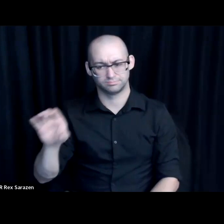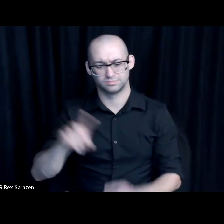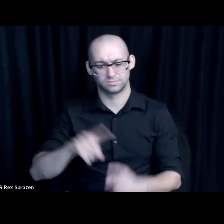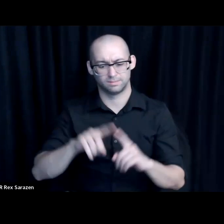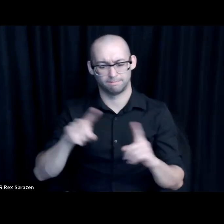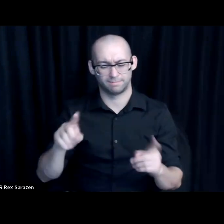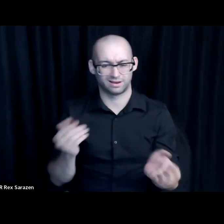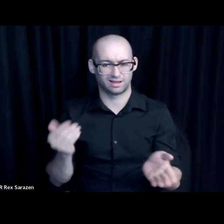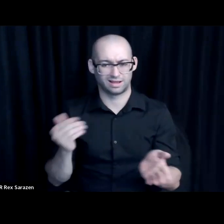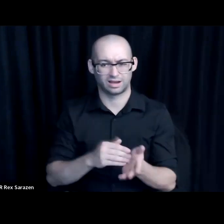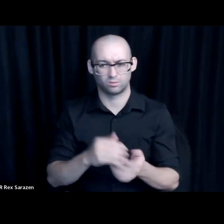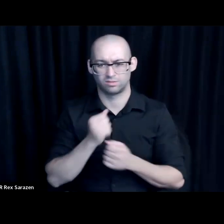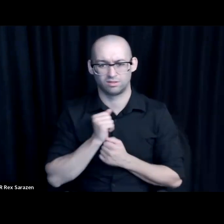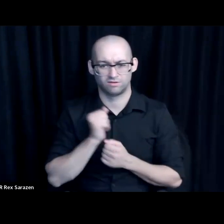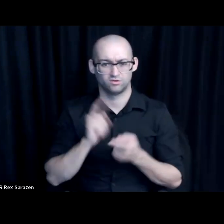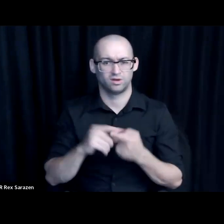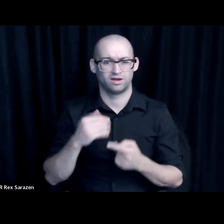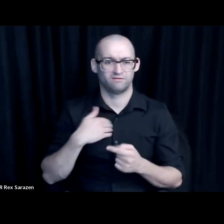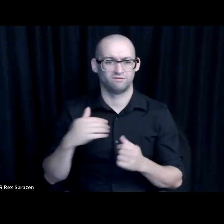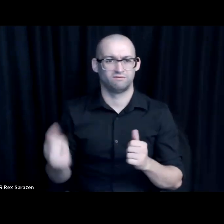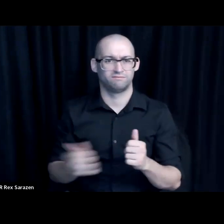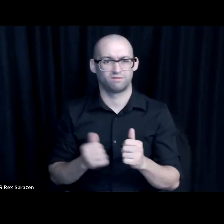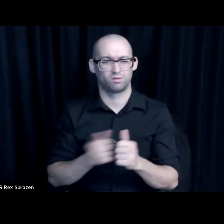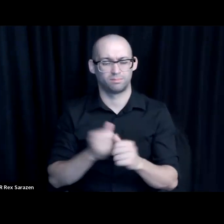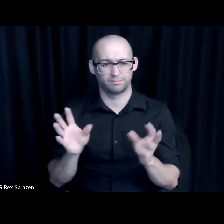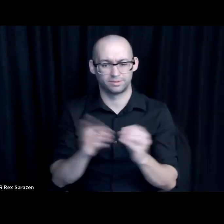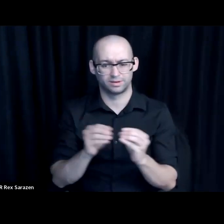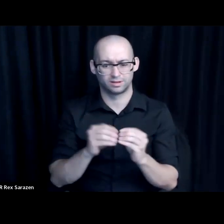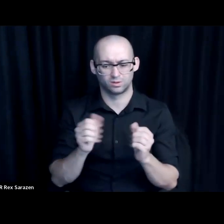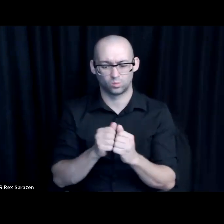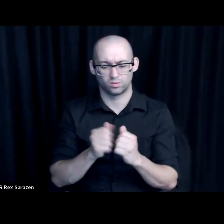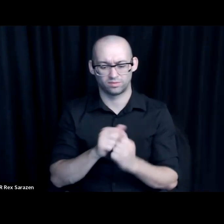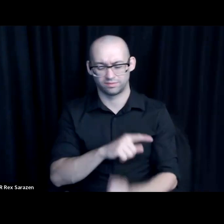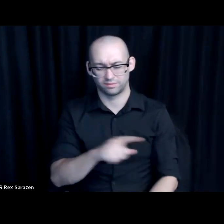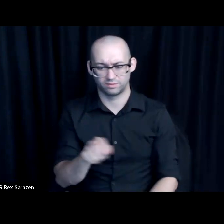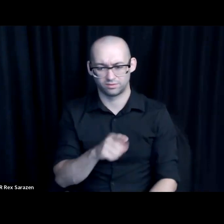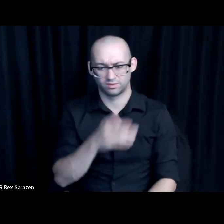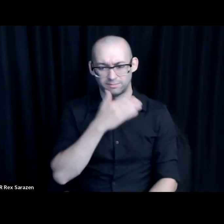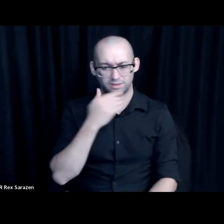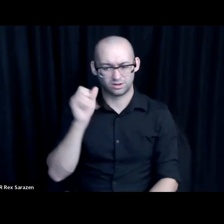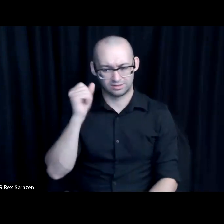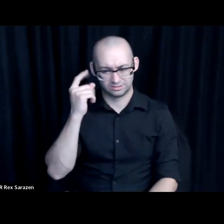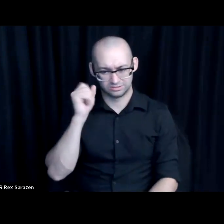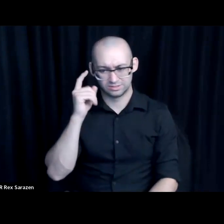would love to have a follow up meeting with you to better understand and and kind of talk through